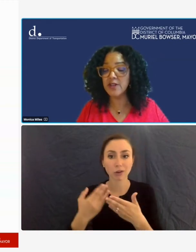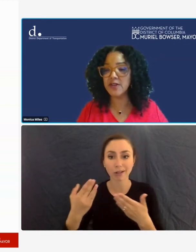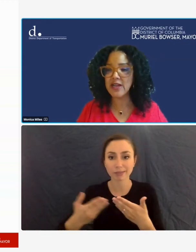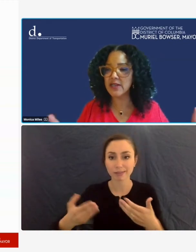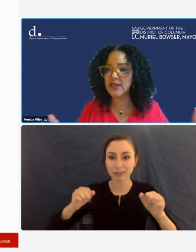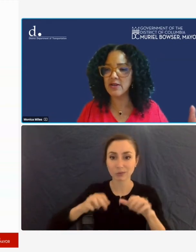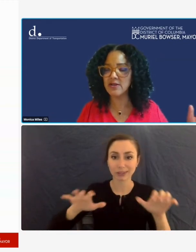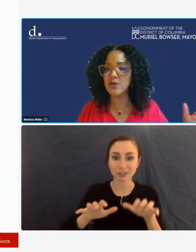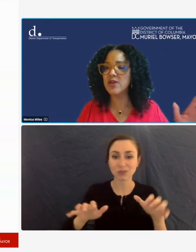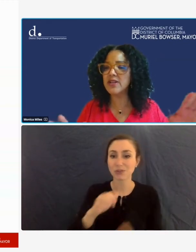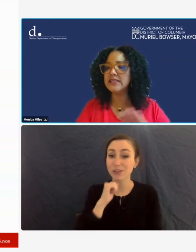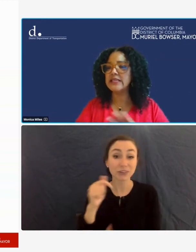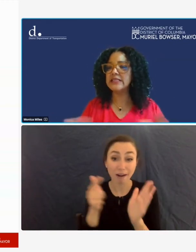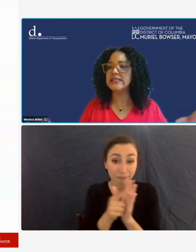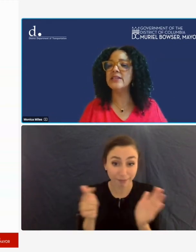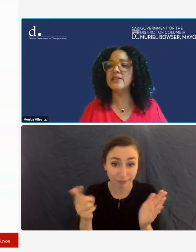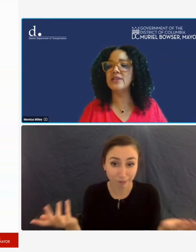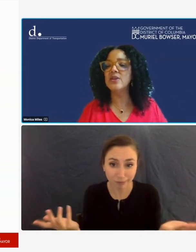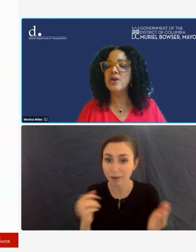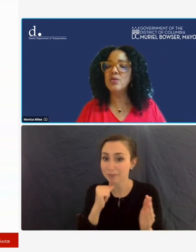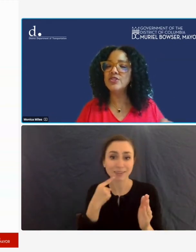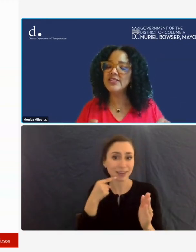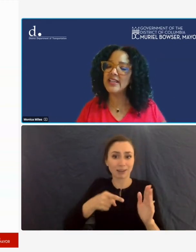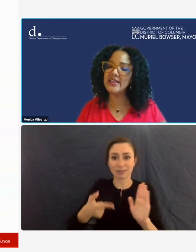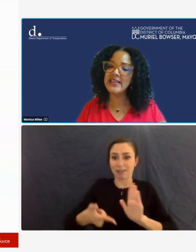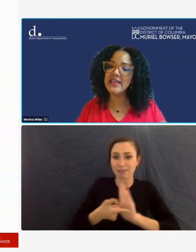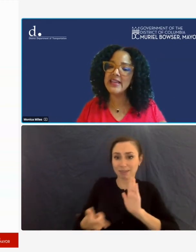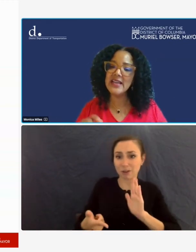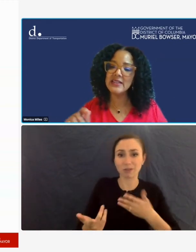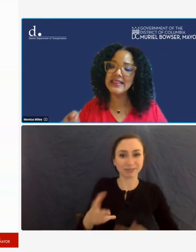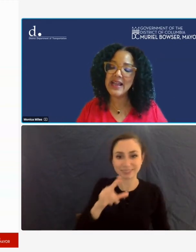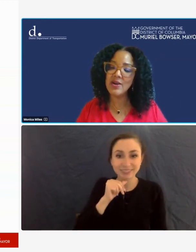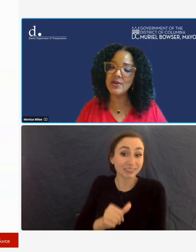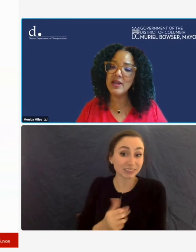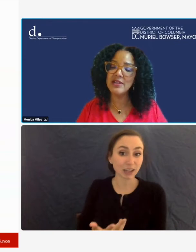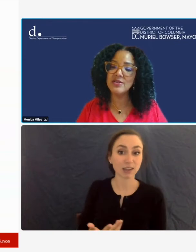not illegal so we're not saying this is illegal we're just saying that it's not allowed under